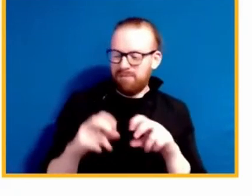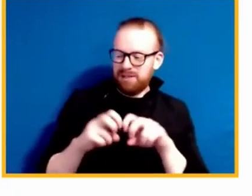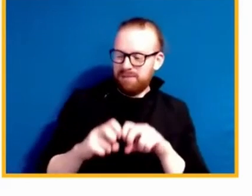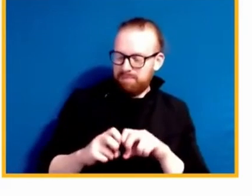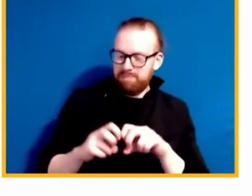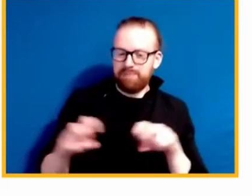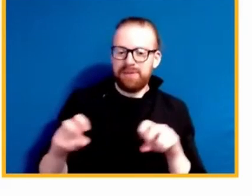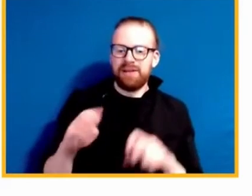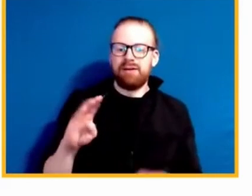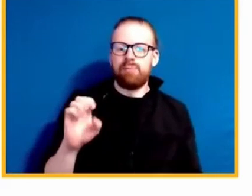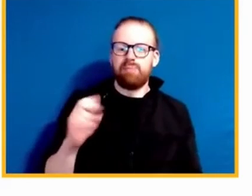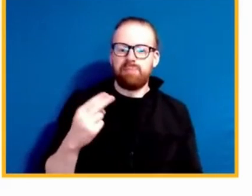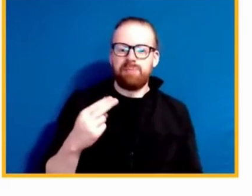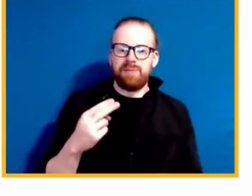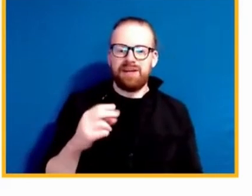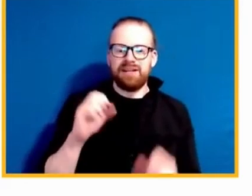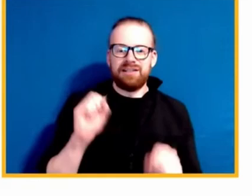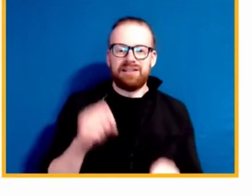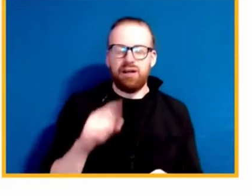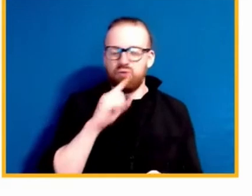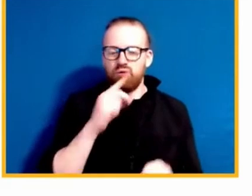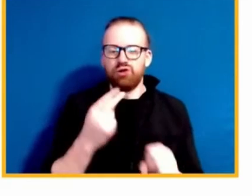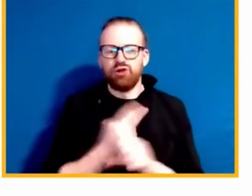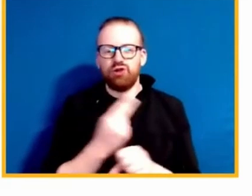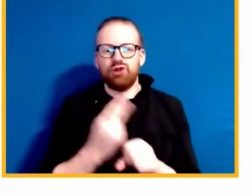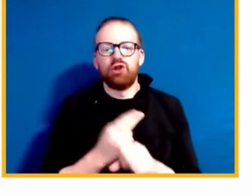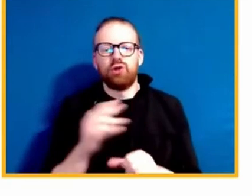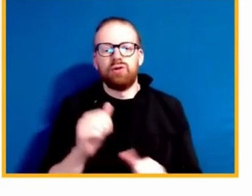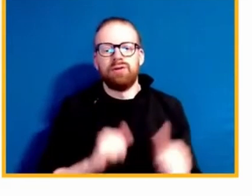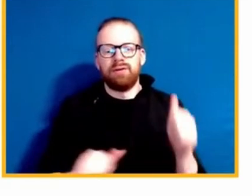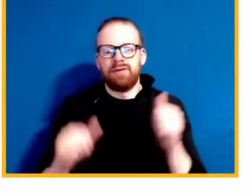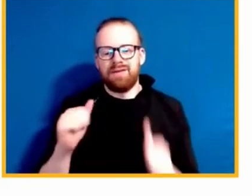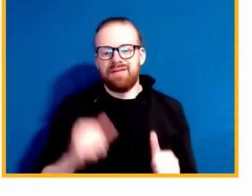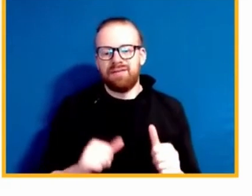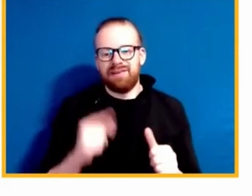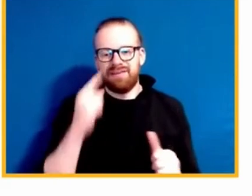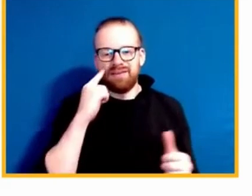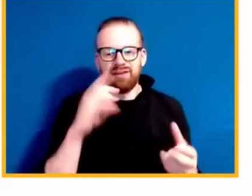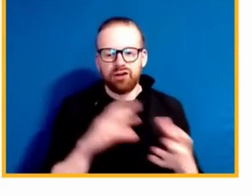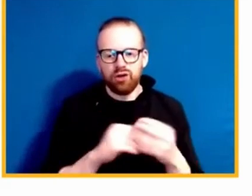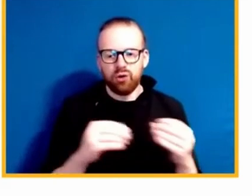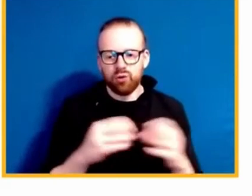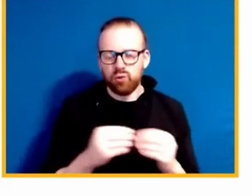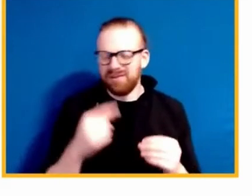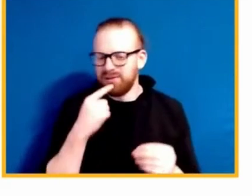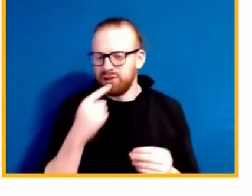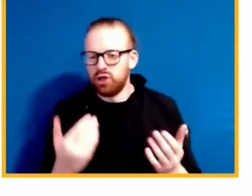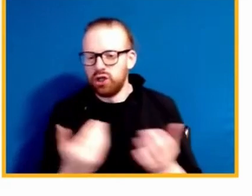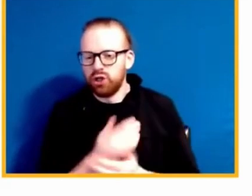could be used as part of your performance and really take it to that next level when it comes to storytelling, or coming up with new moves.